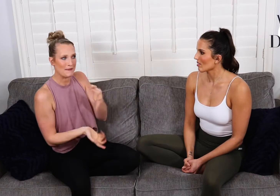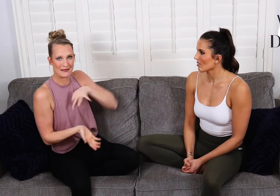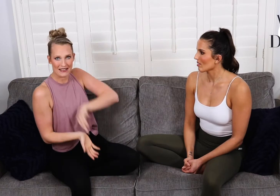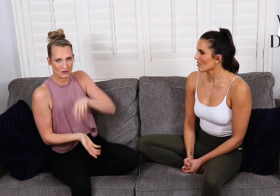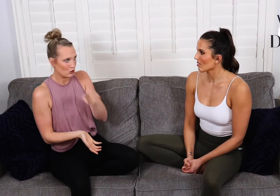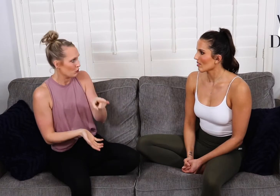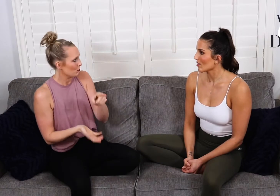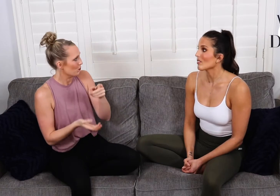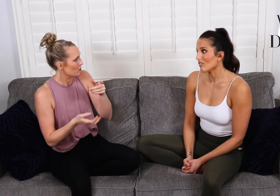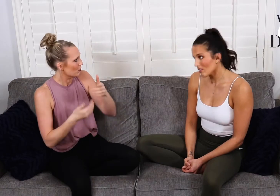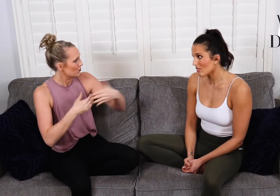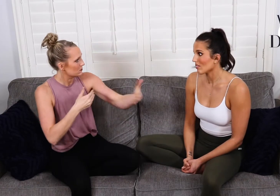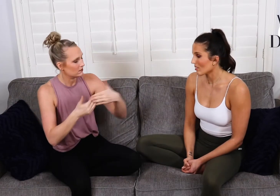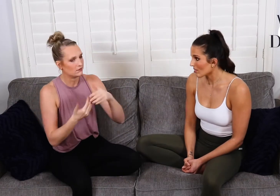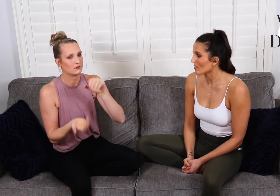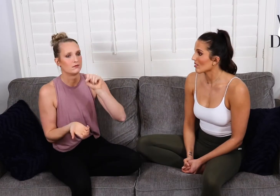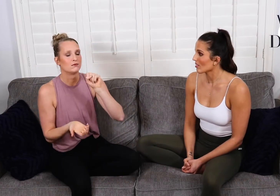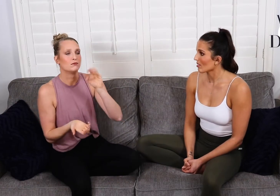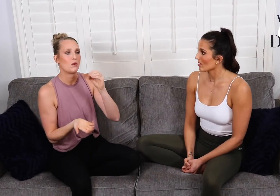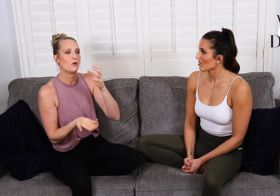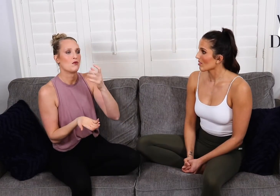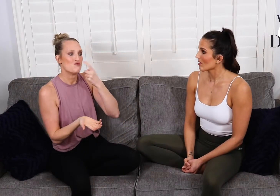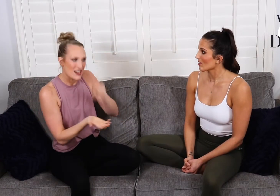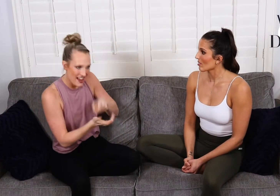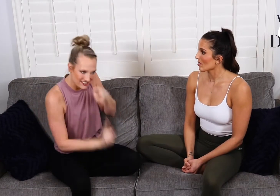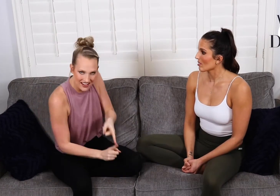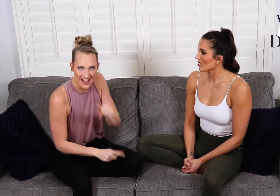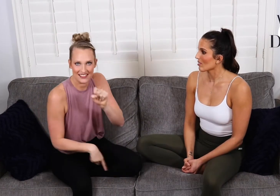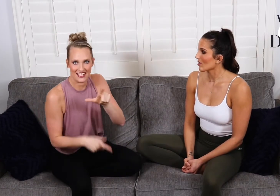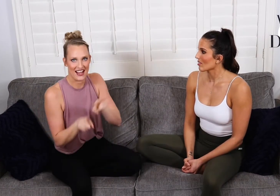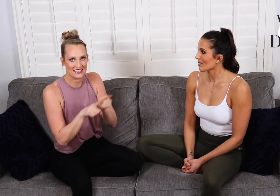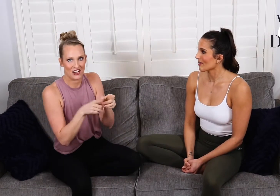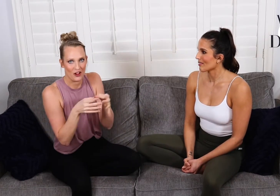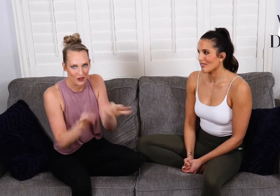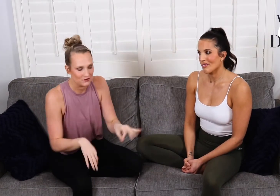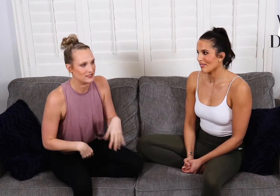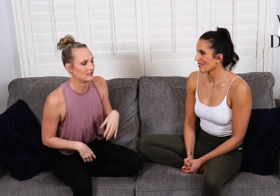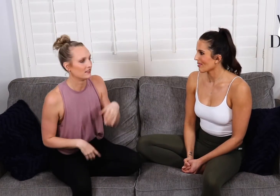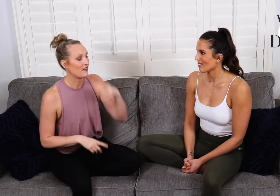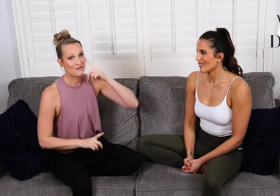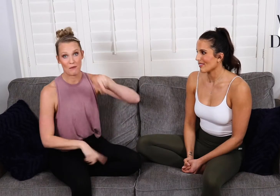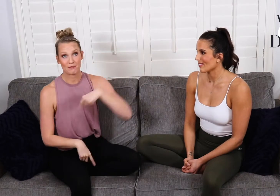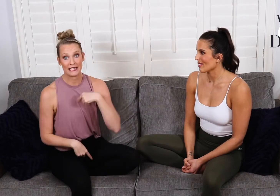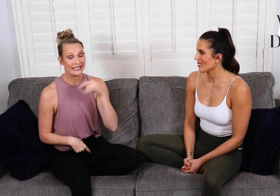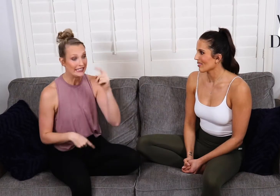ASL would actually be very beneficial and so recognizing it as a language. And what blows